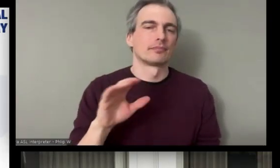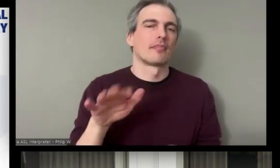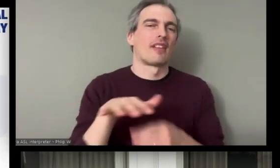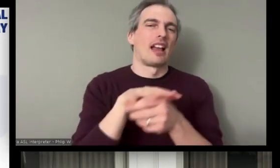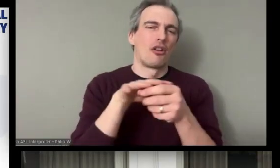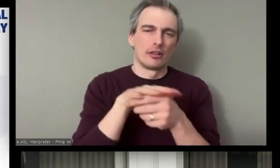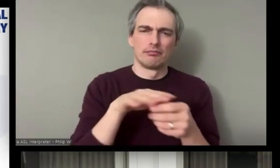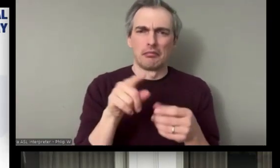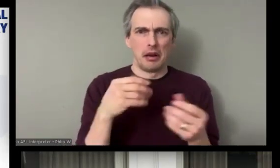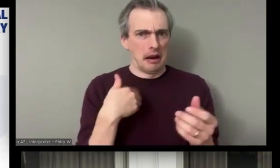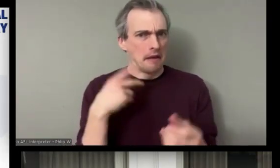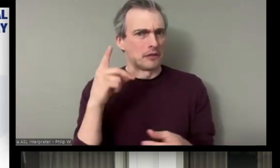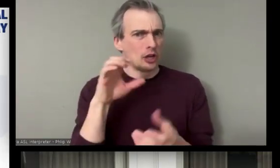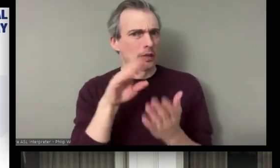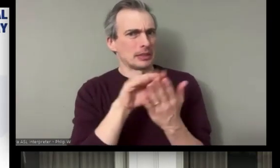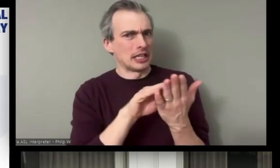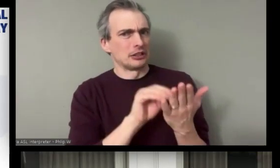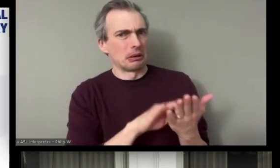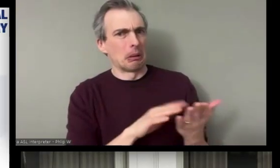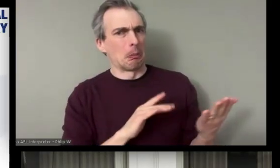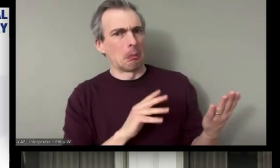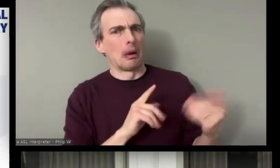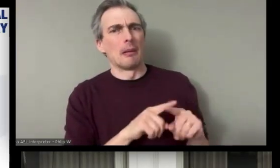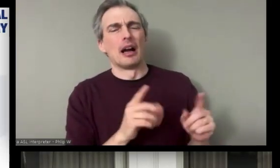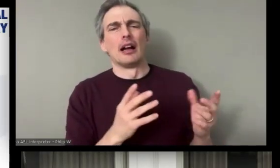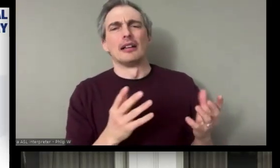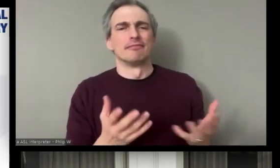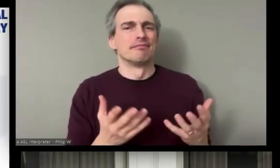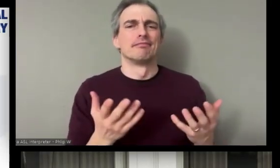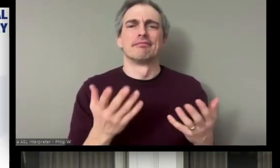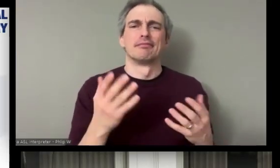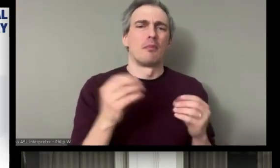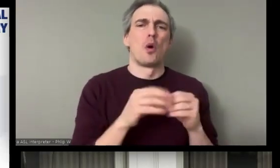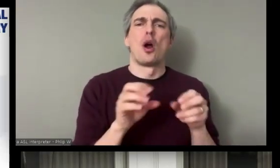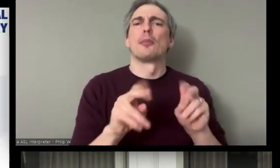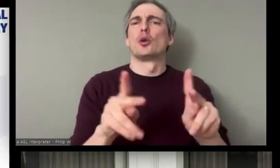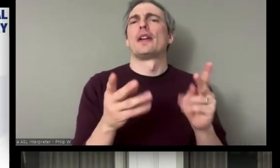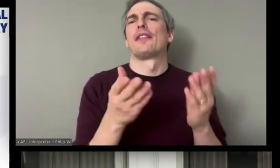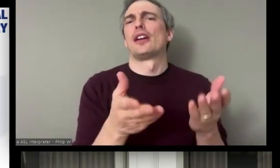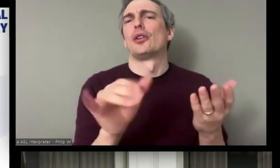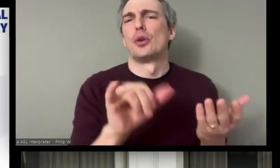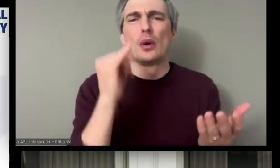I think the opportunity, there, though... It would be great if it was just... Here is how you plug into our captioning system.